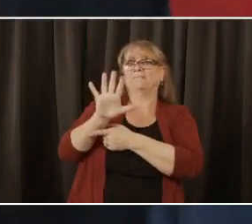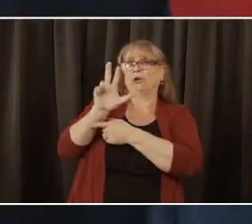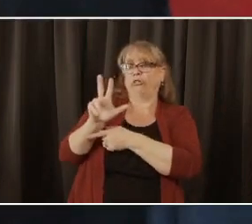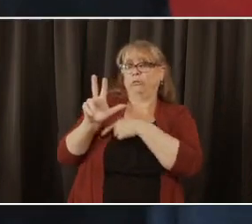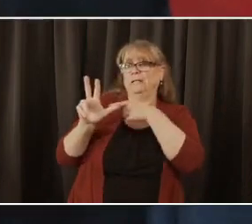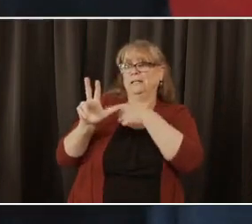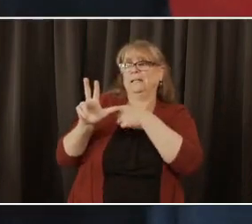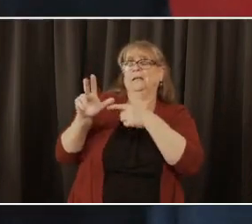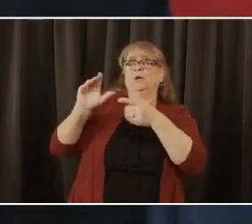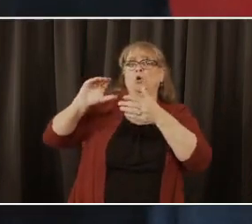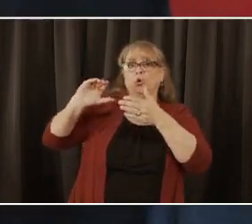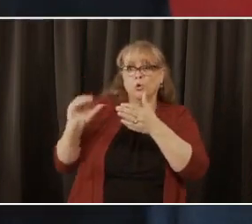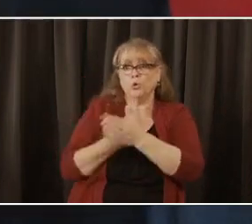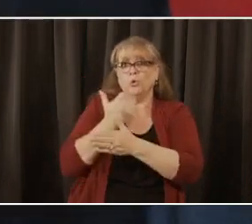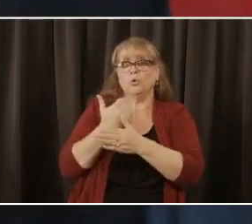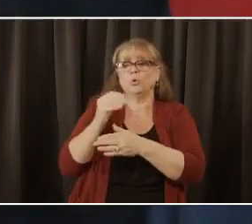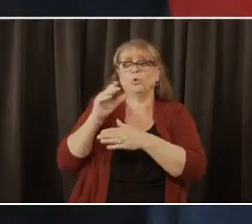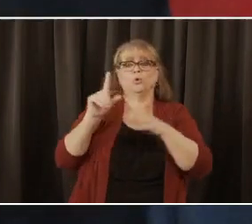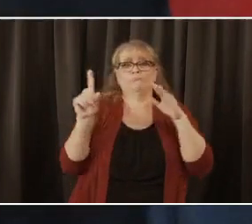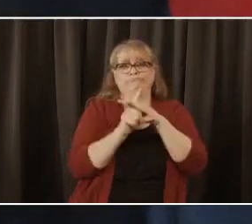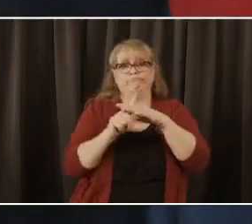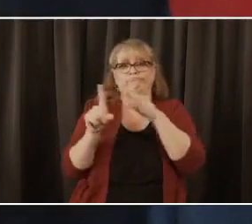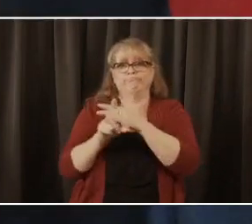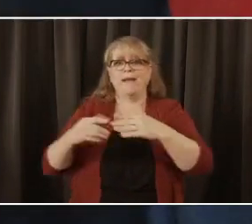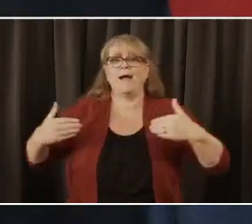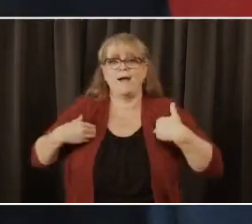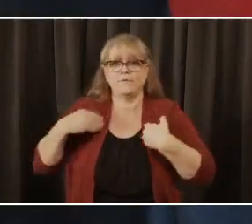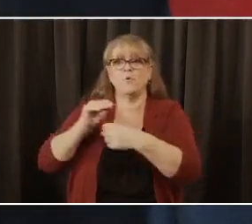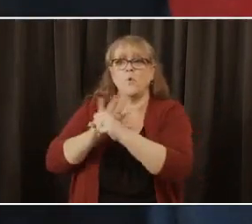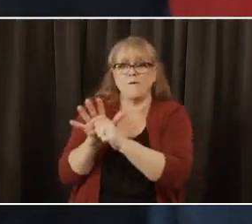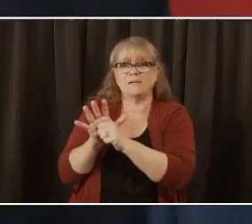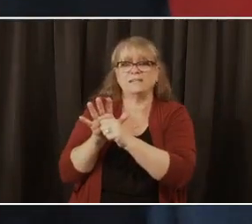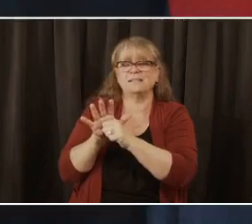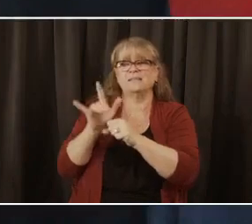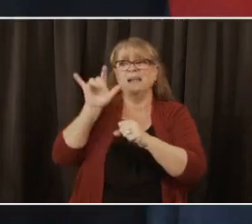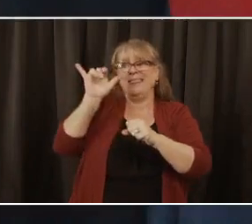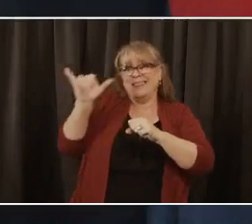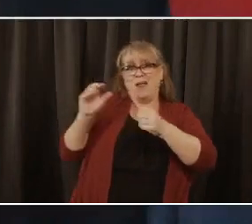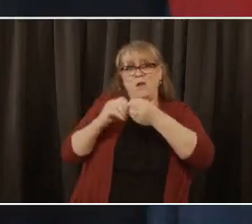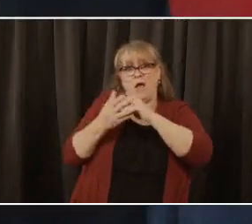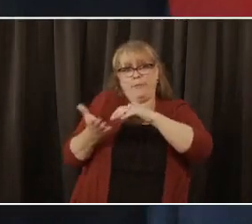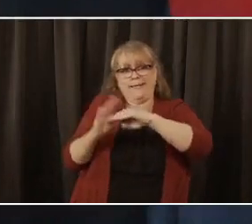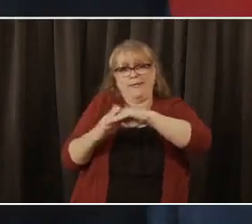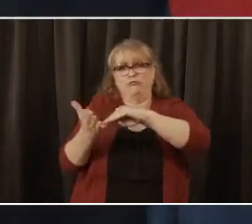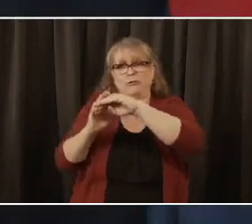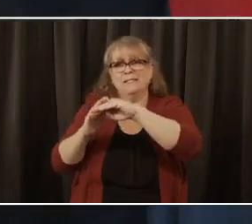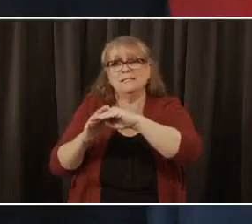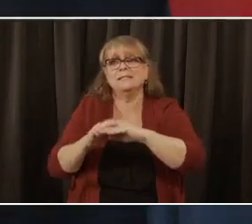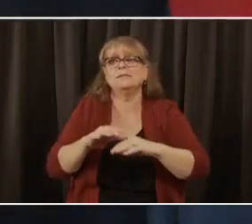a long time 32,000 tests, we do want to encourage everybody who has symptoms to get tested.